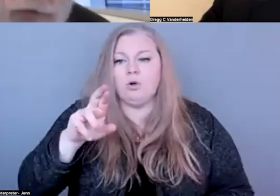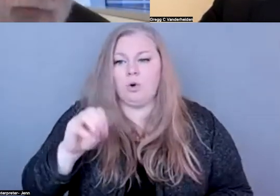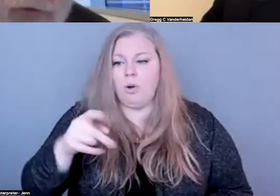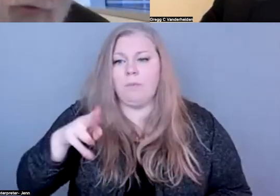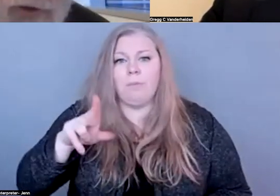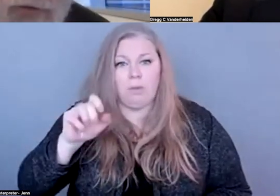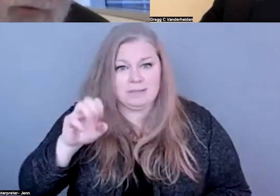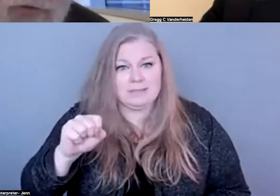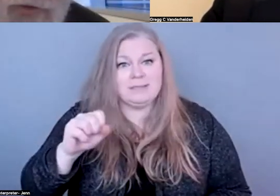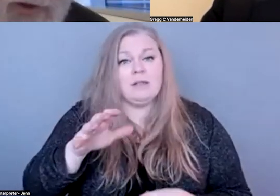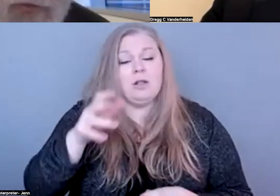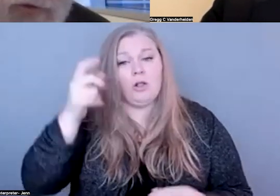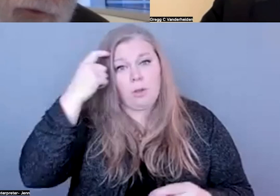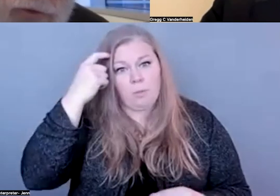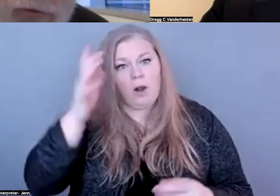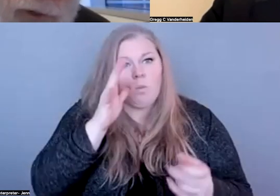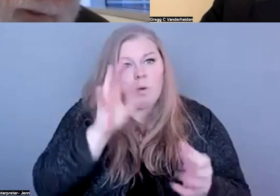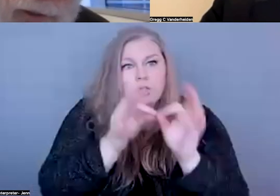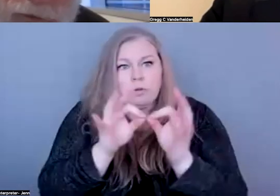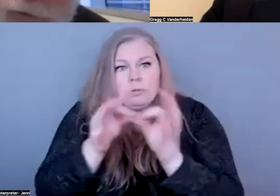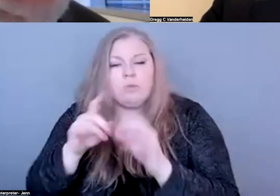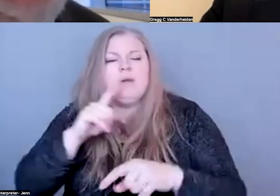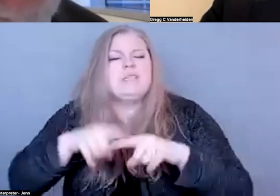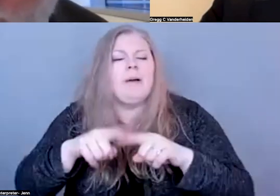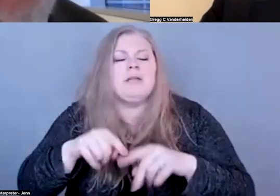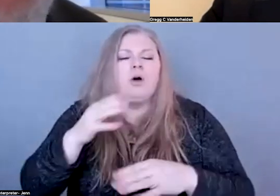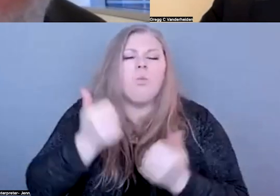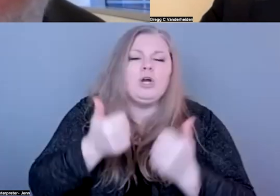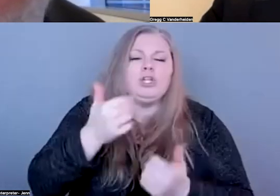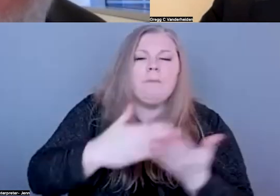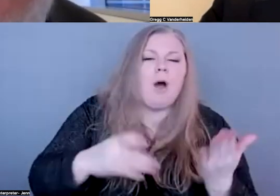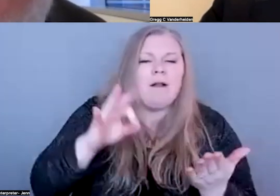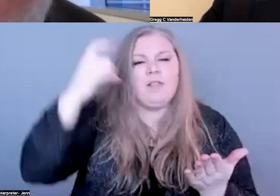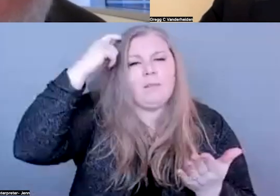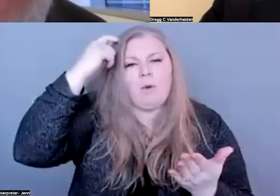brain interprets those depending on which part of the brain it is that's observing those spikes.